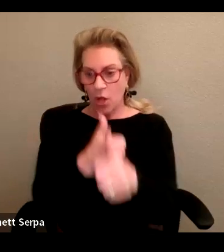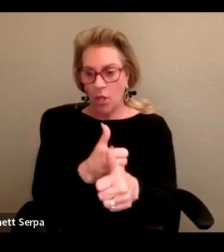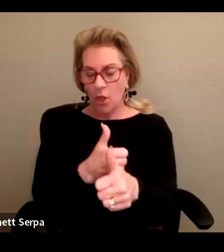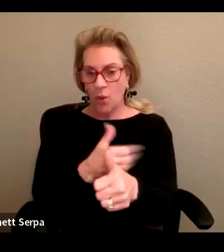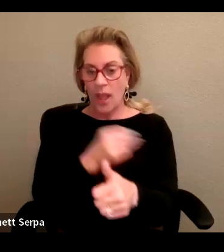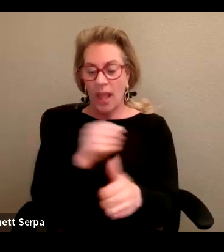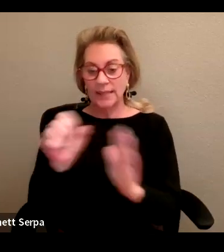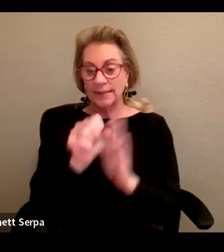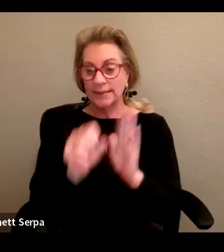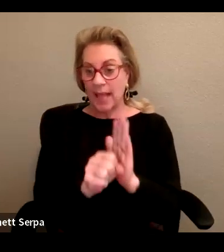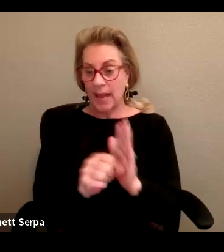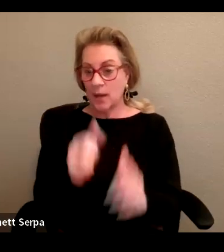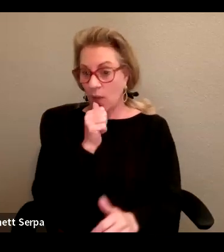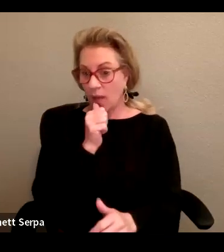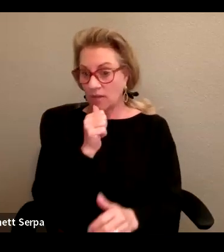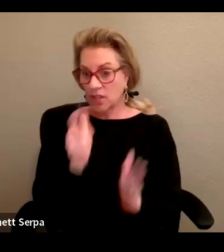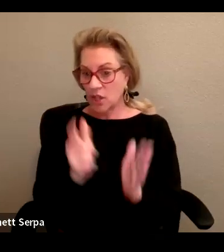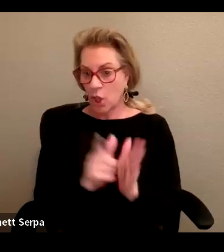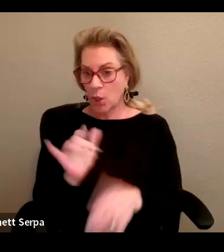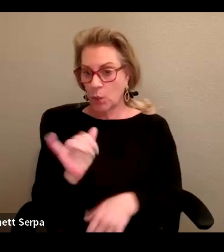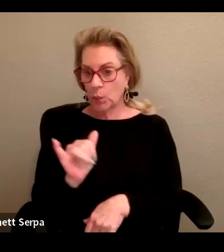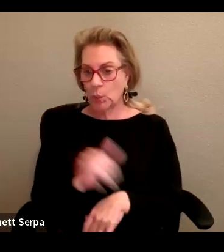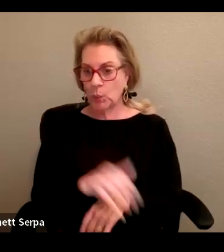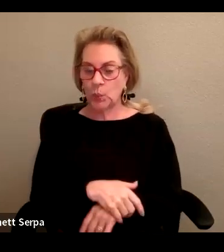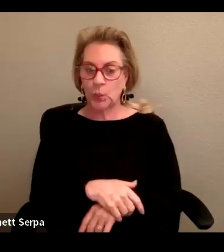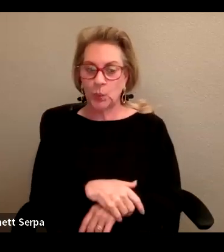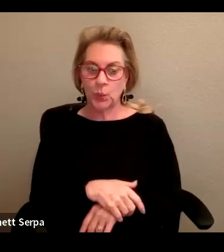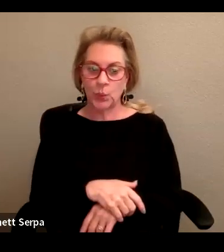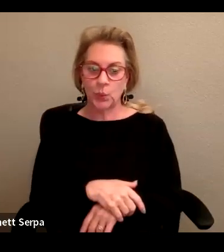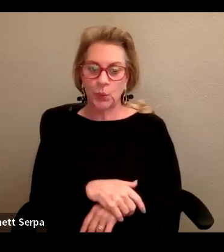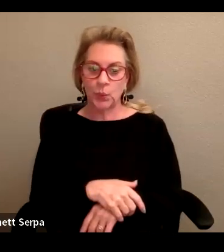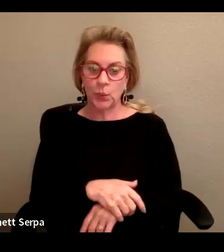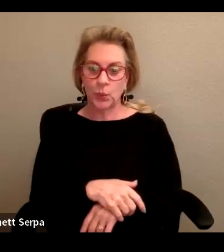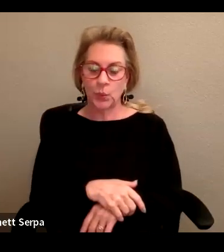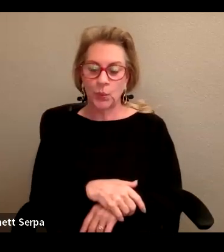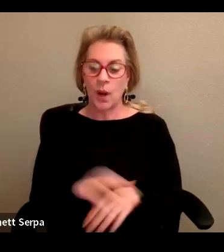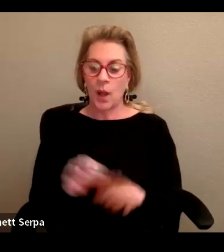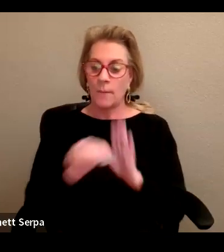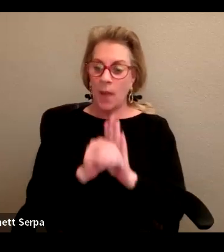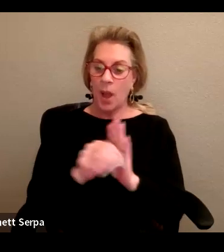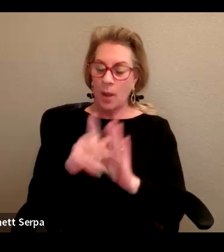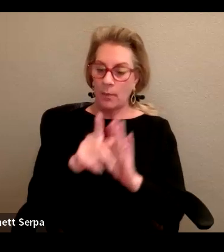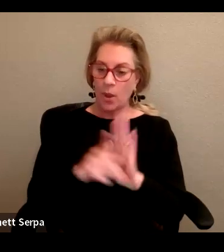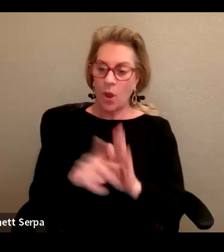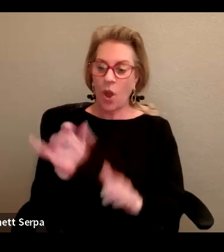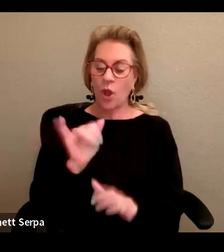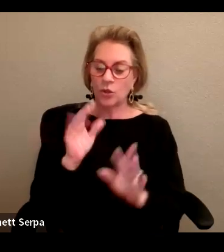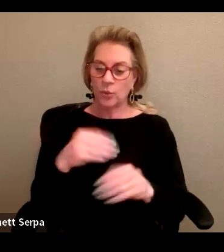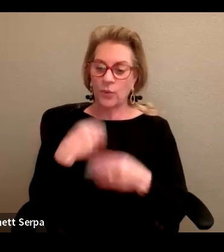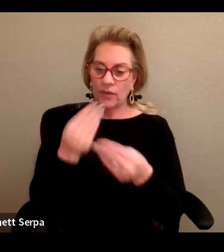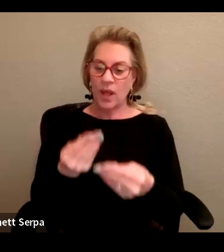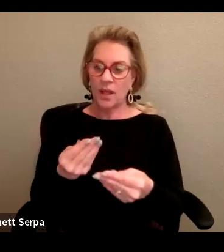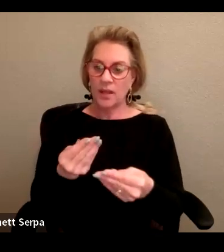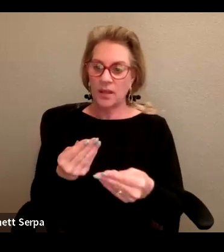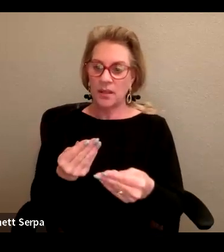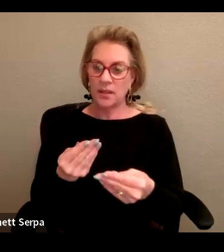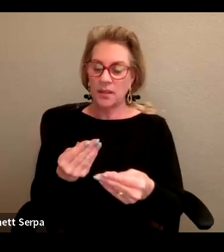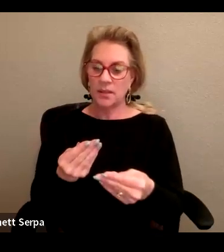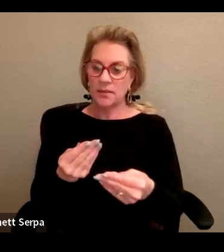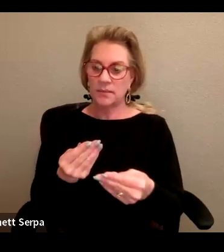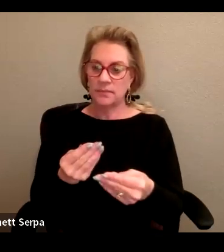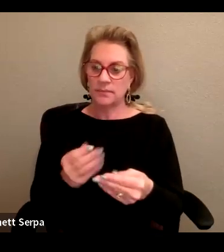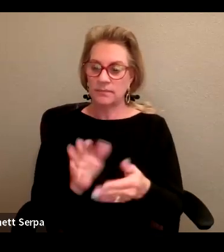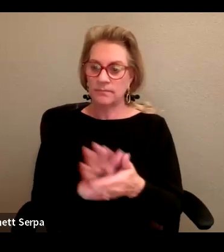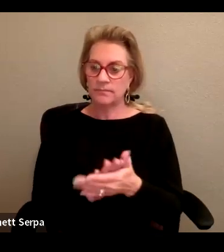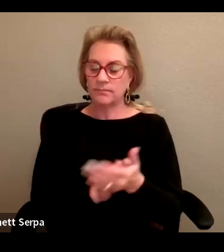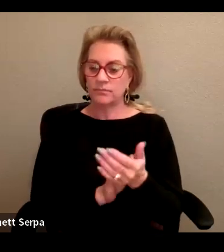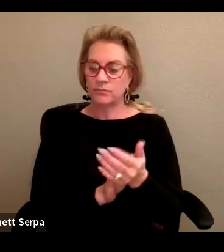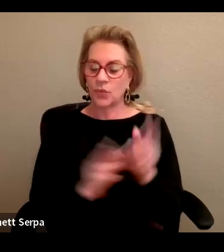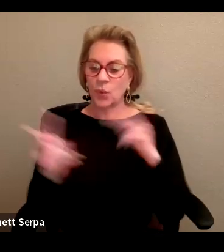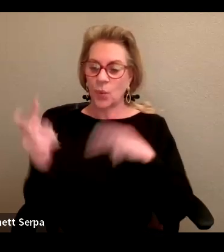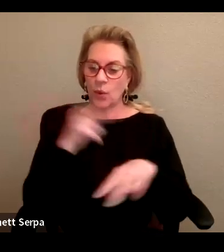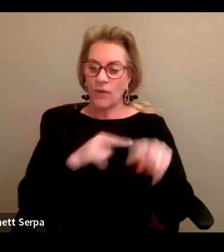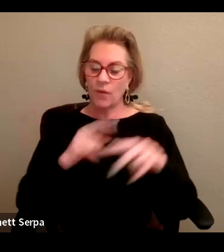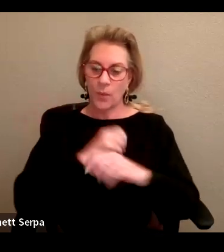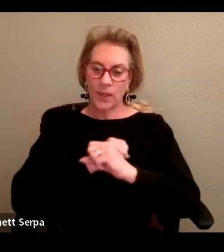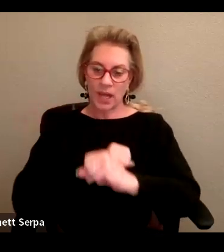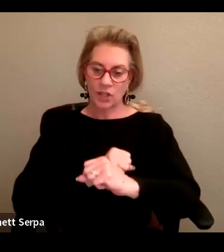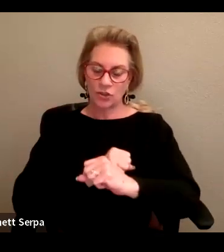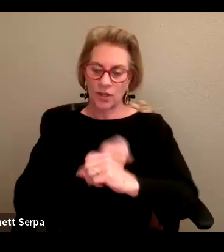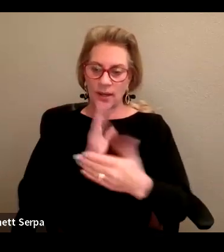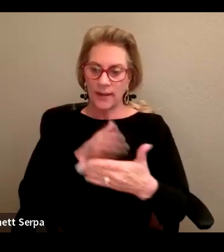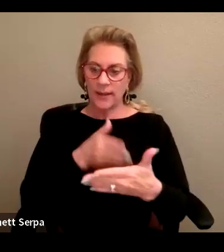laws the model policies also provide um uh an overview of protections against uh that